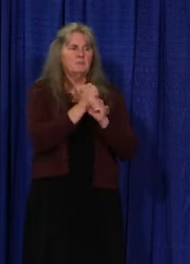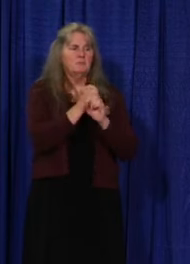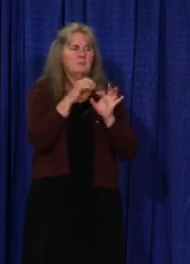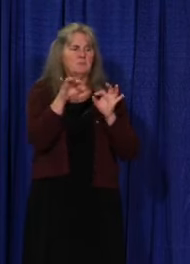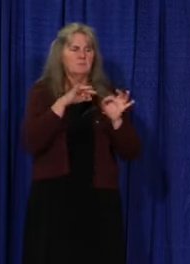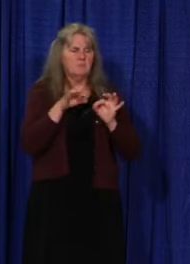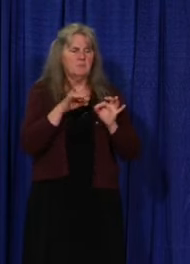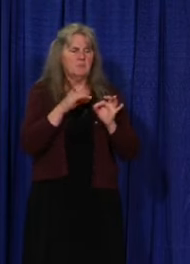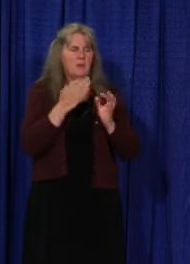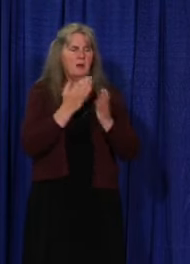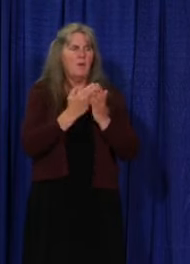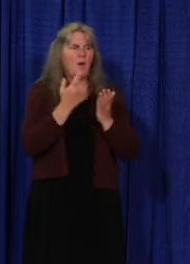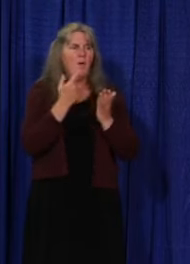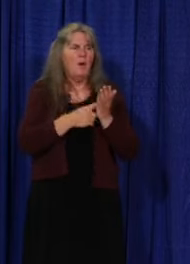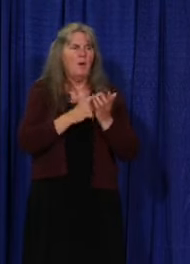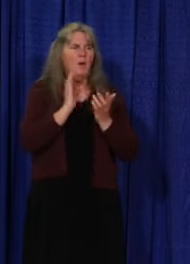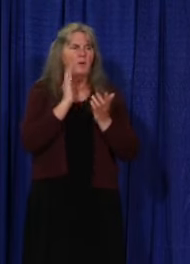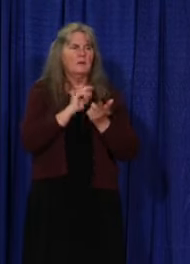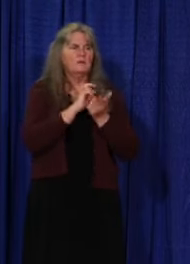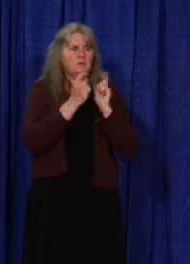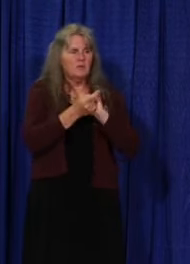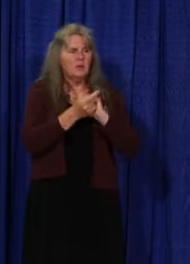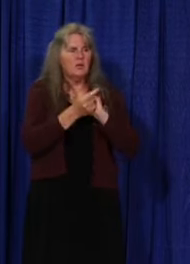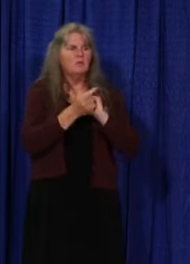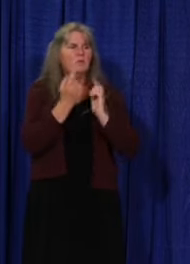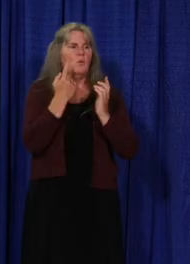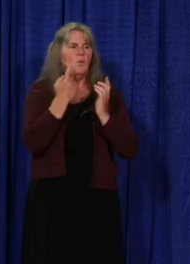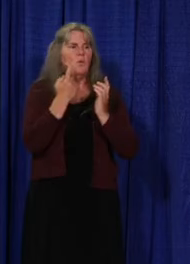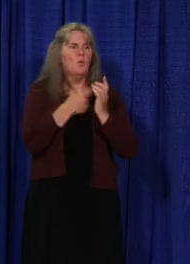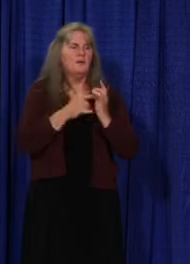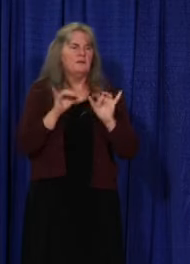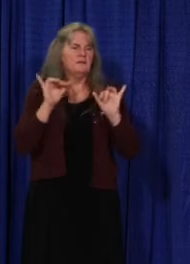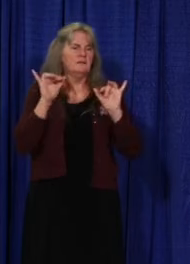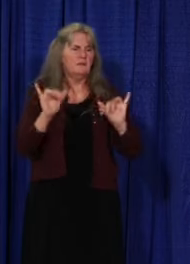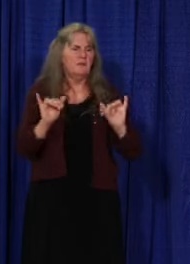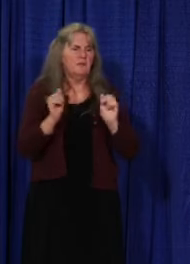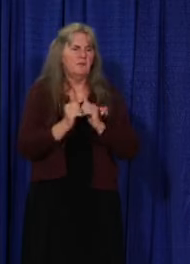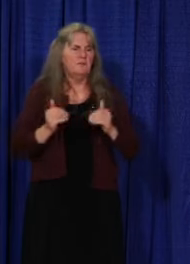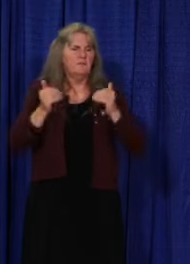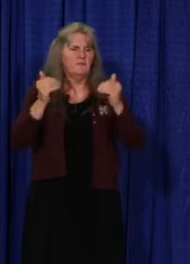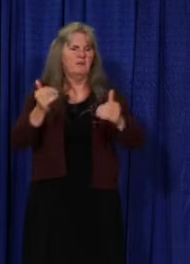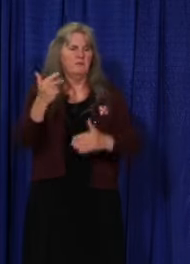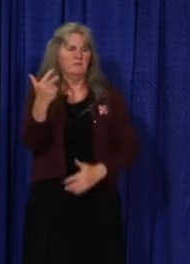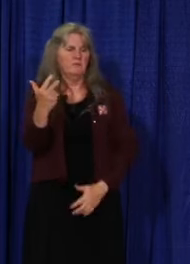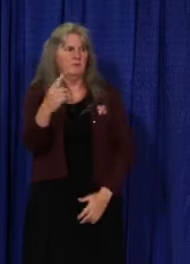what will change and what will not change with phase three?